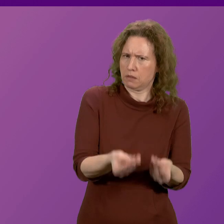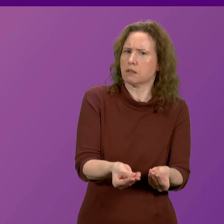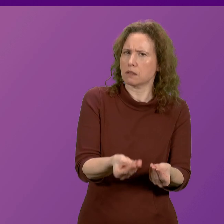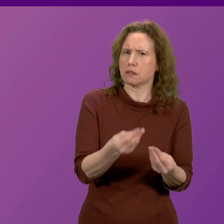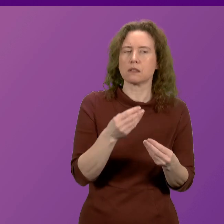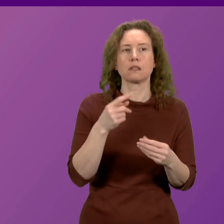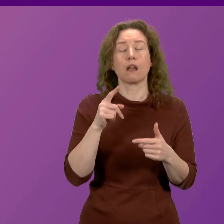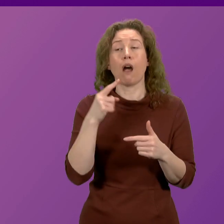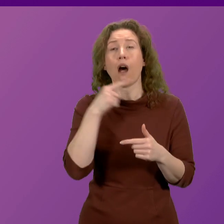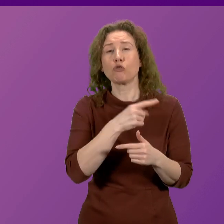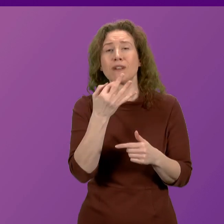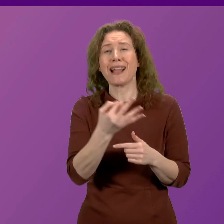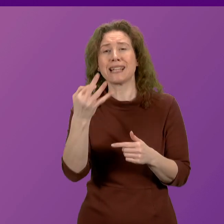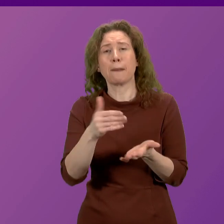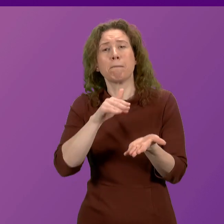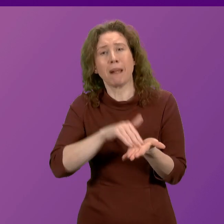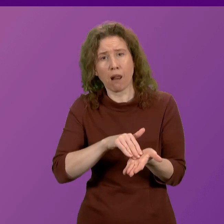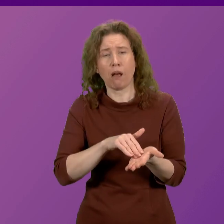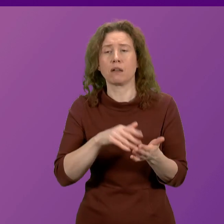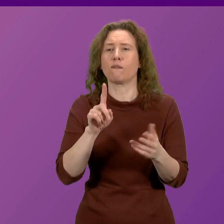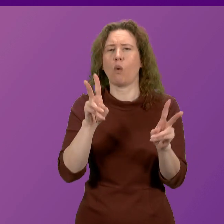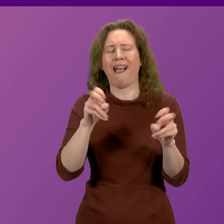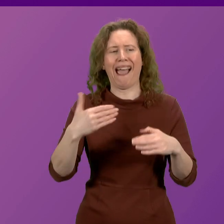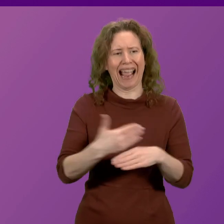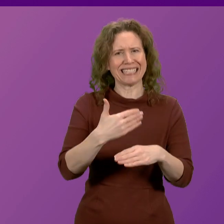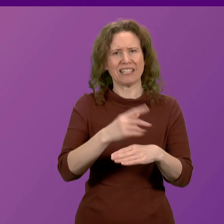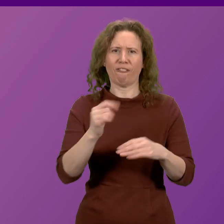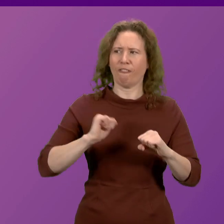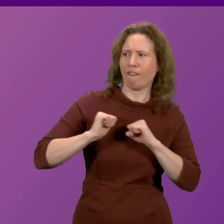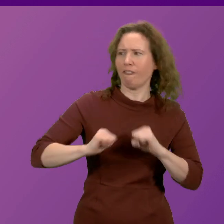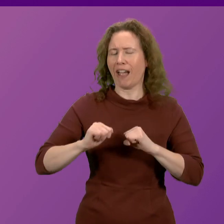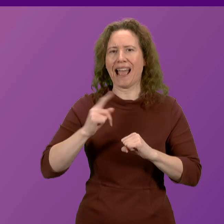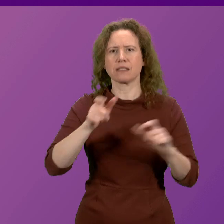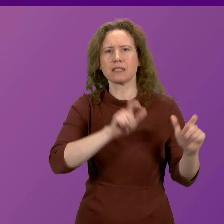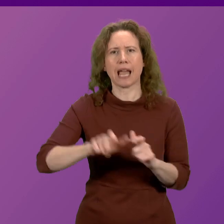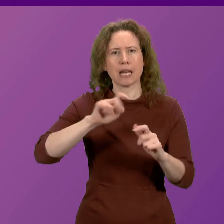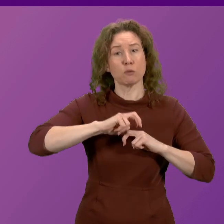place £188 million for active and sustainable travel. We have delivered on other measures that